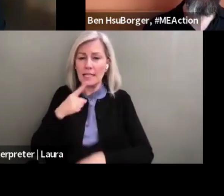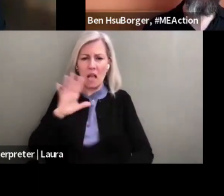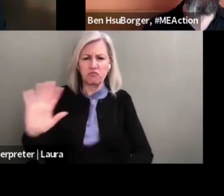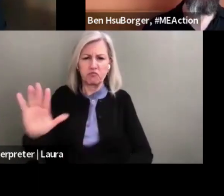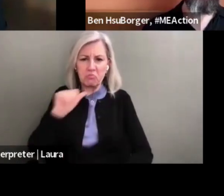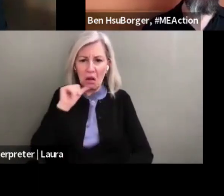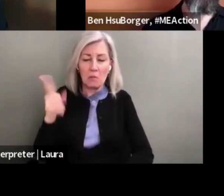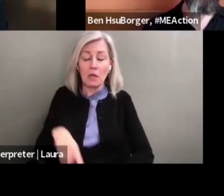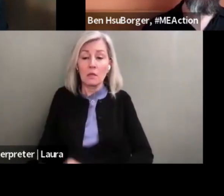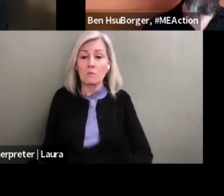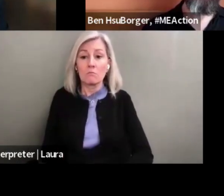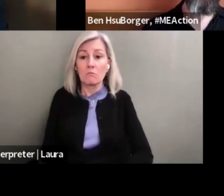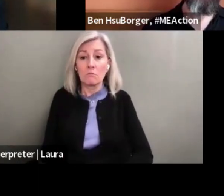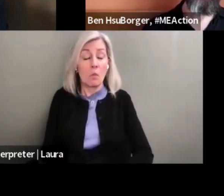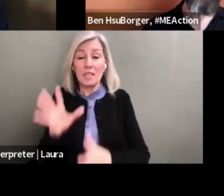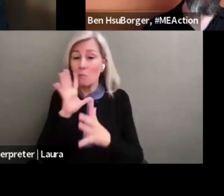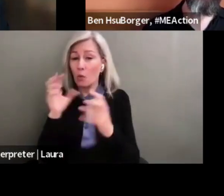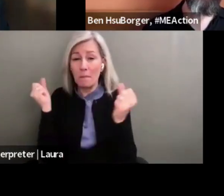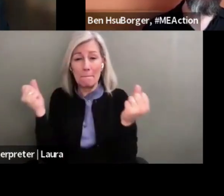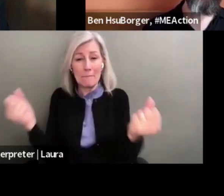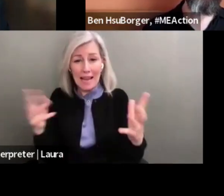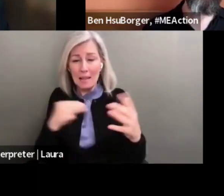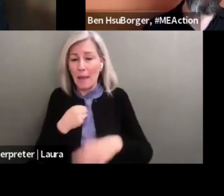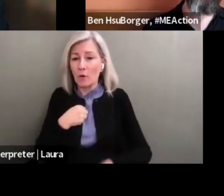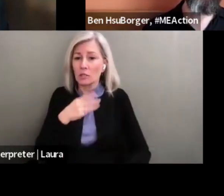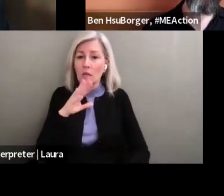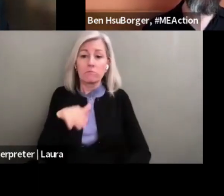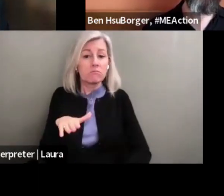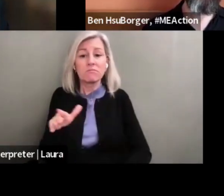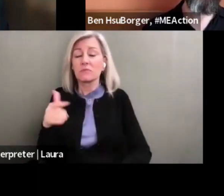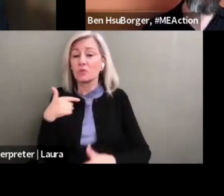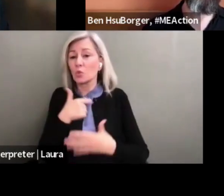Congress categorically rejected people with developmental disabilities would be impacted by H.R. 1,